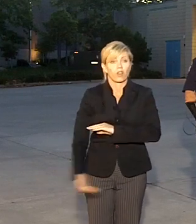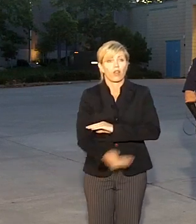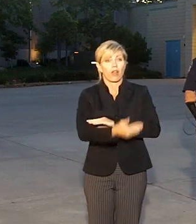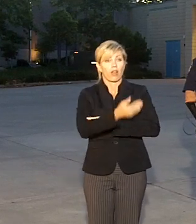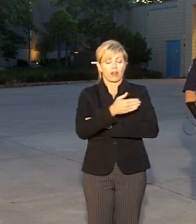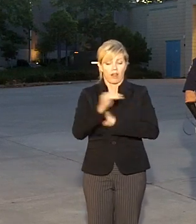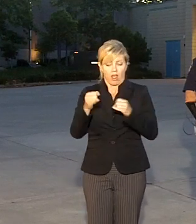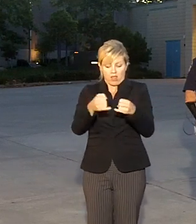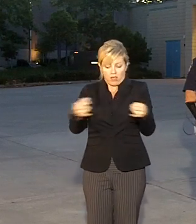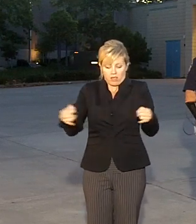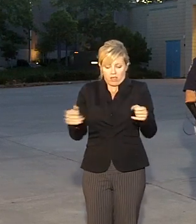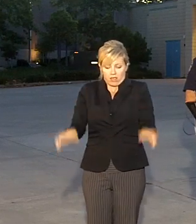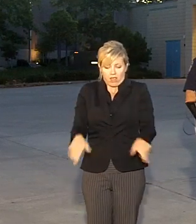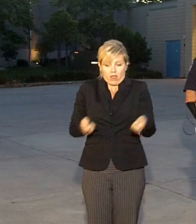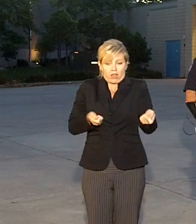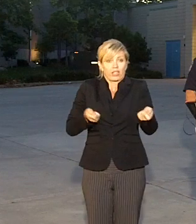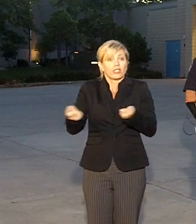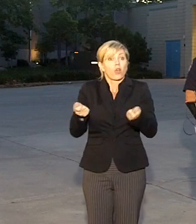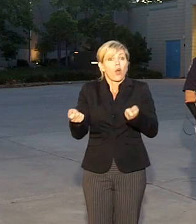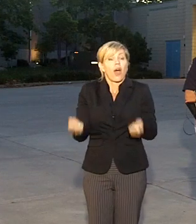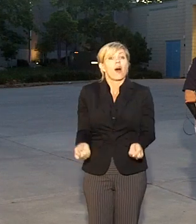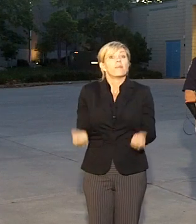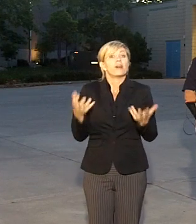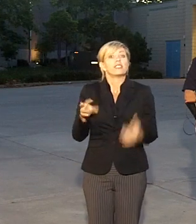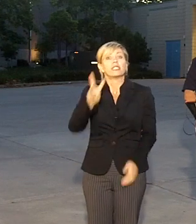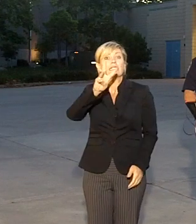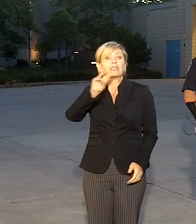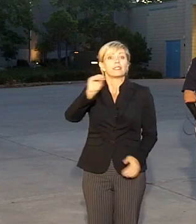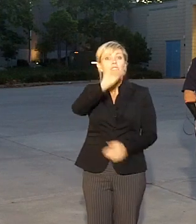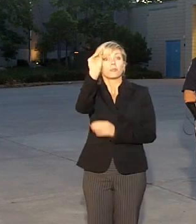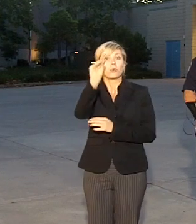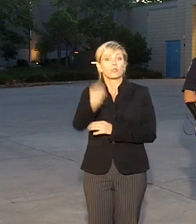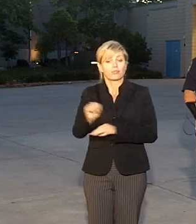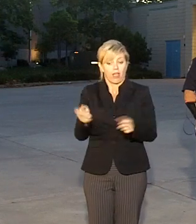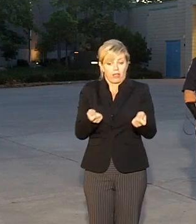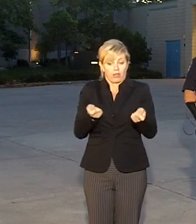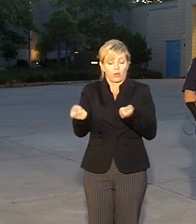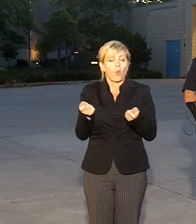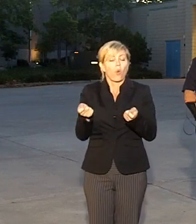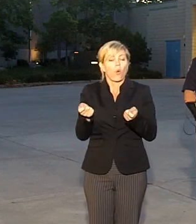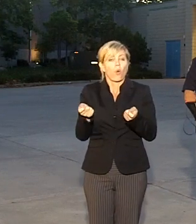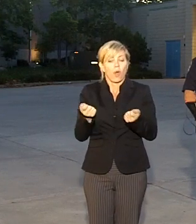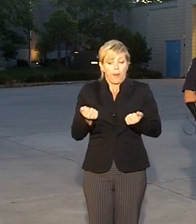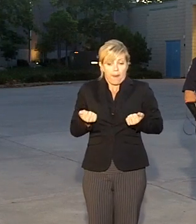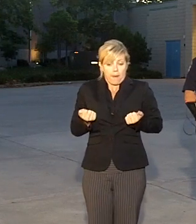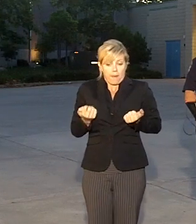to about sixty percent the fire burned through about four hundred acres here in Carlsbad and